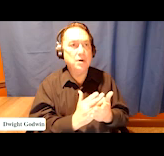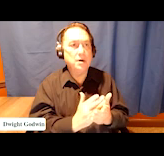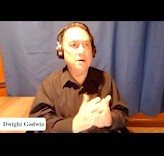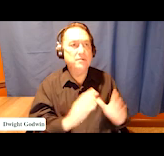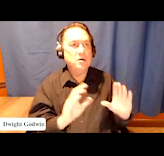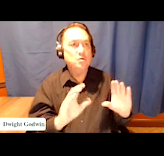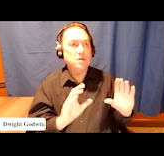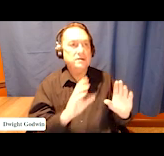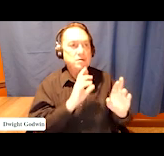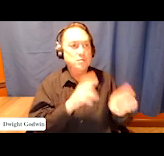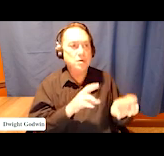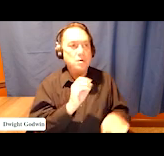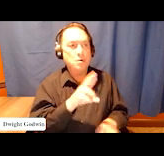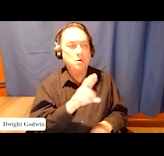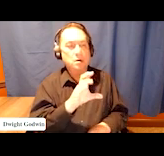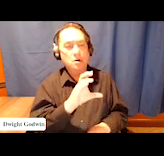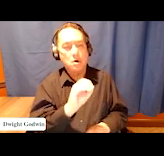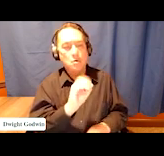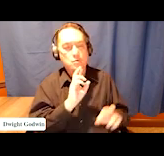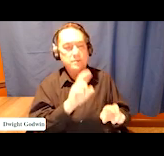or co-response team, do you think you might wanna try it?